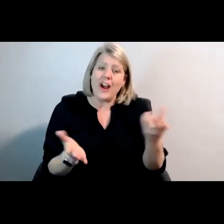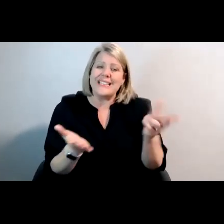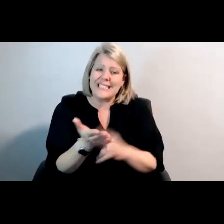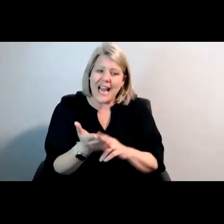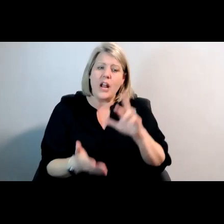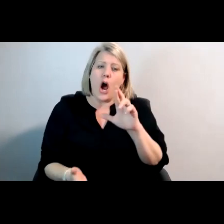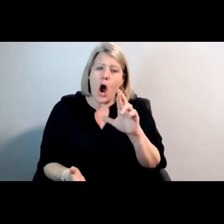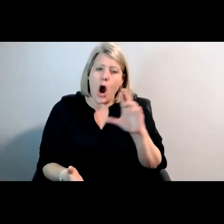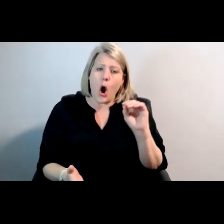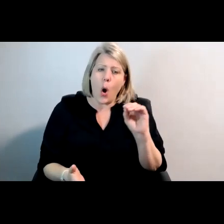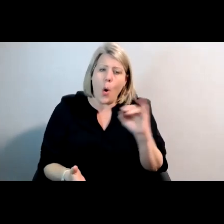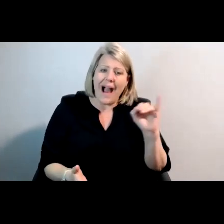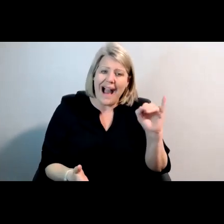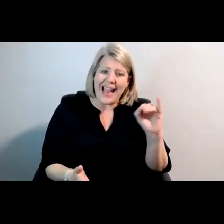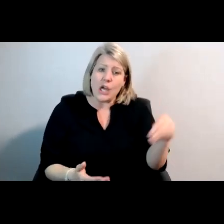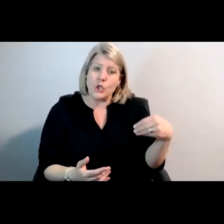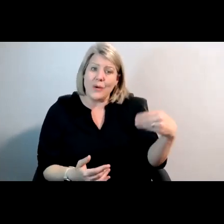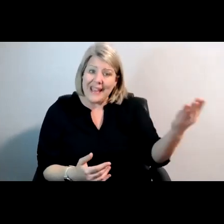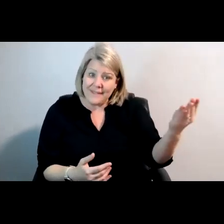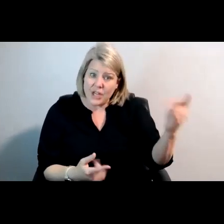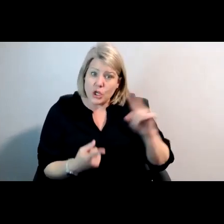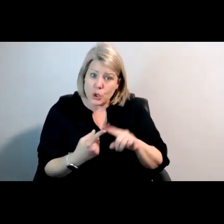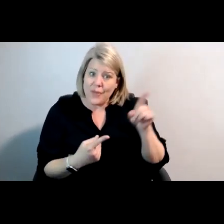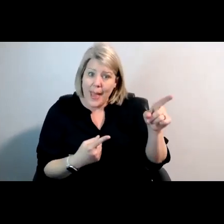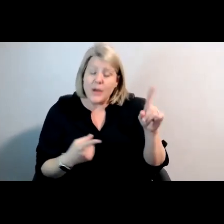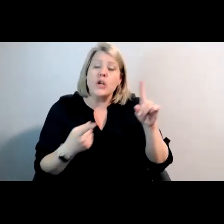to be supplied to them, to allow information,